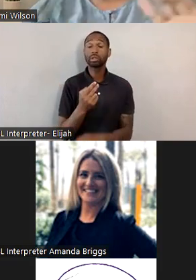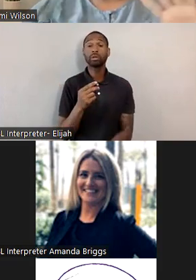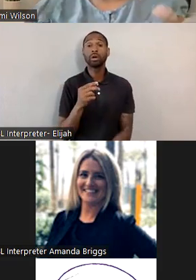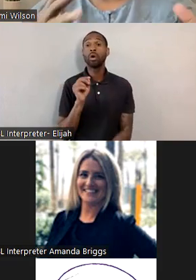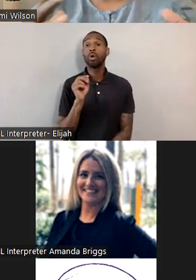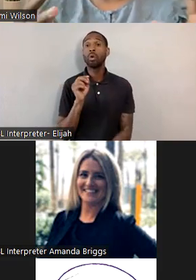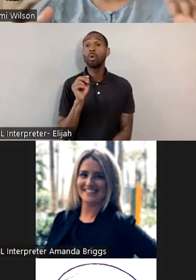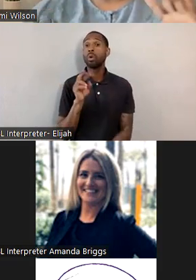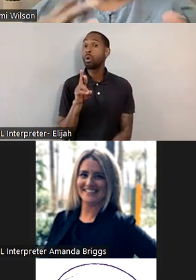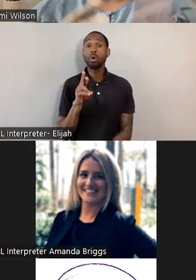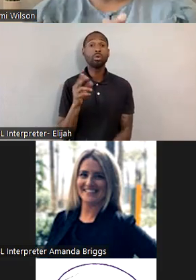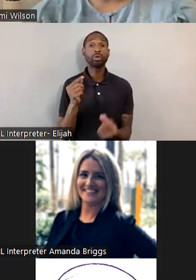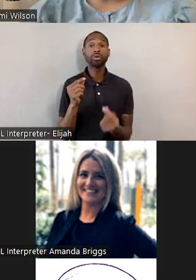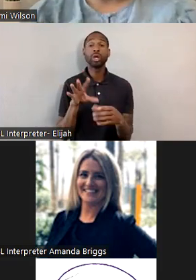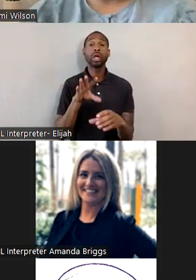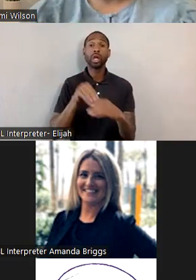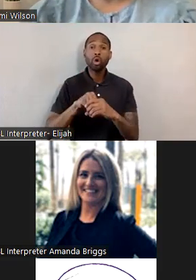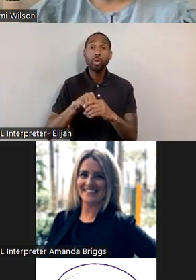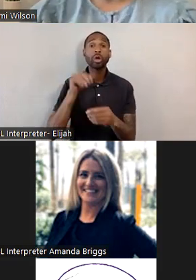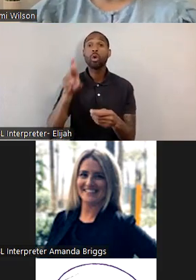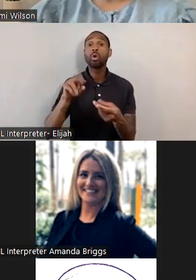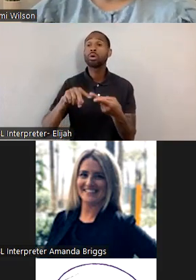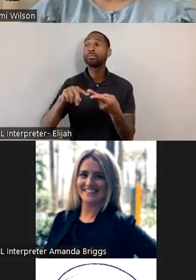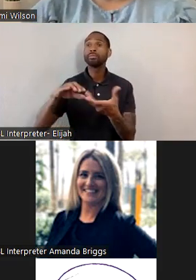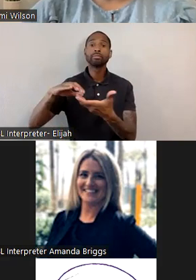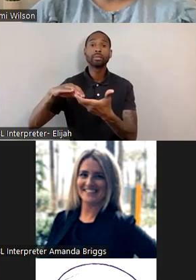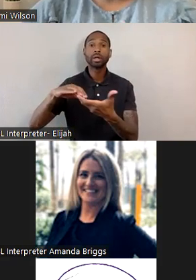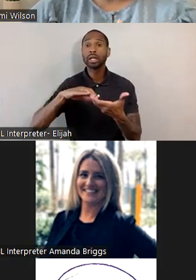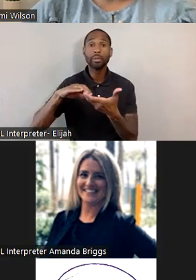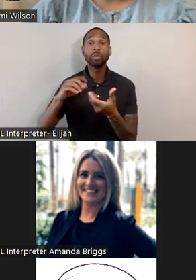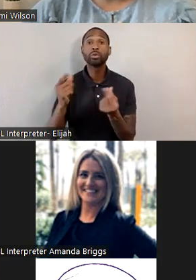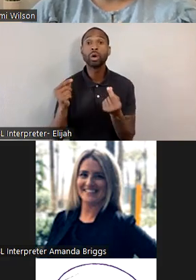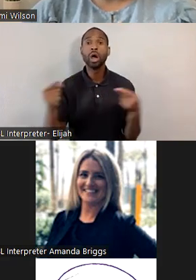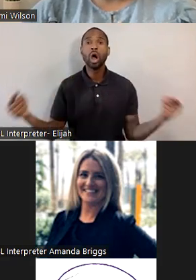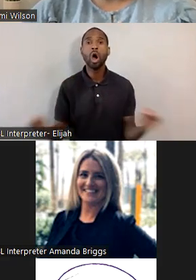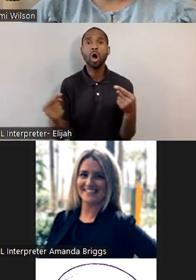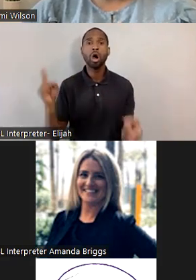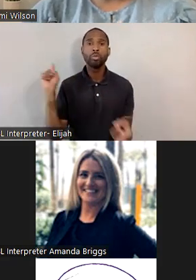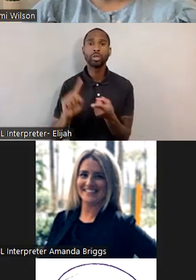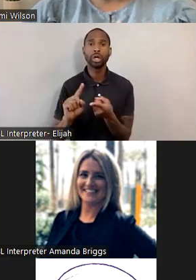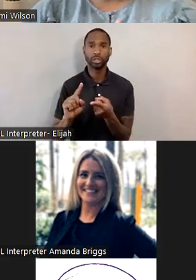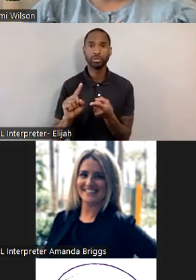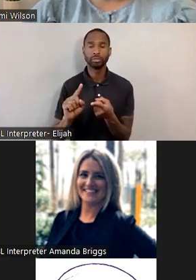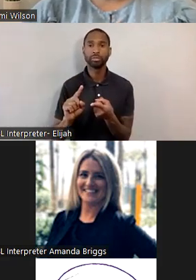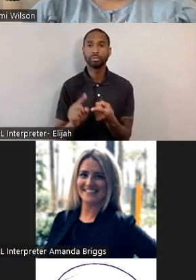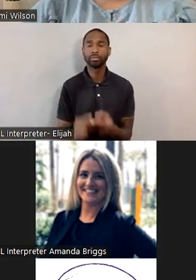incorporating or collaborating with harm reduction programs.